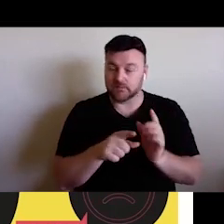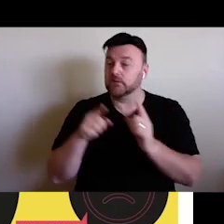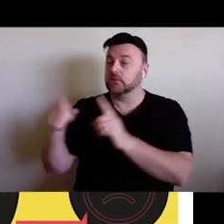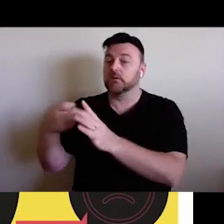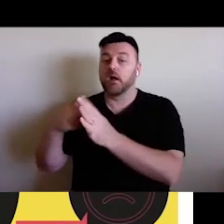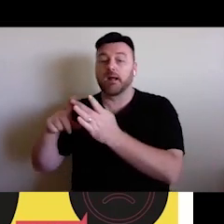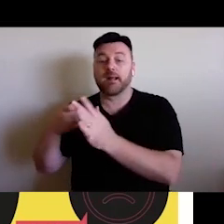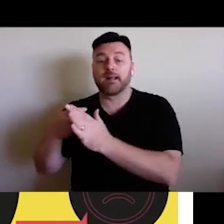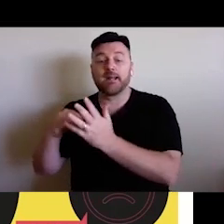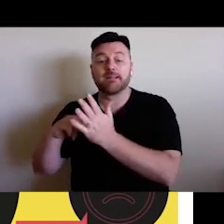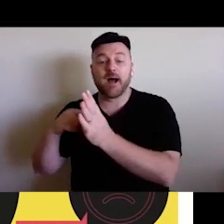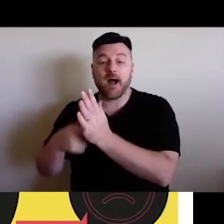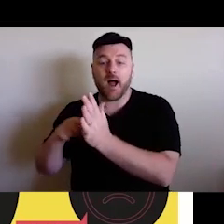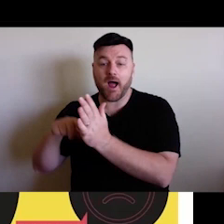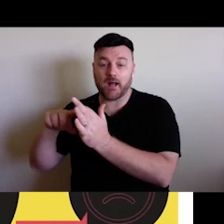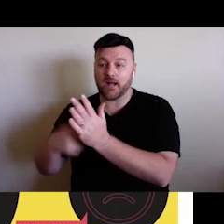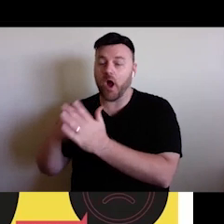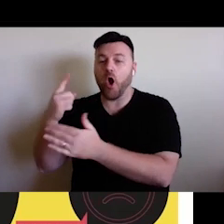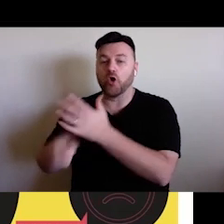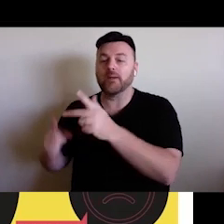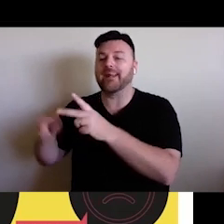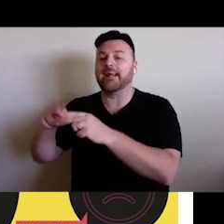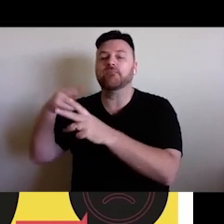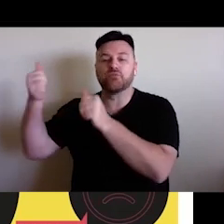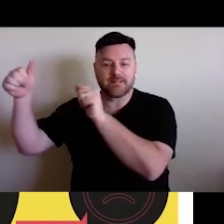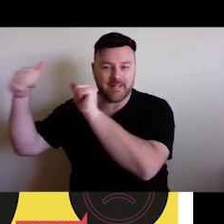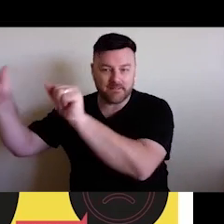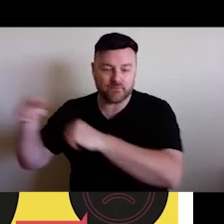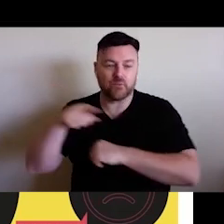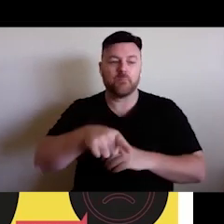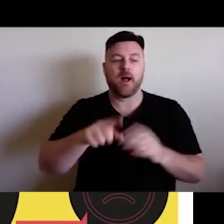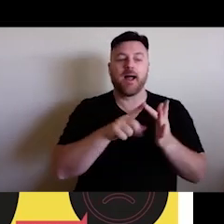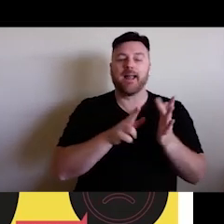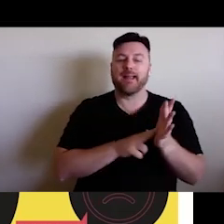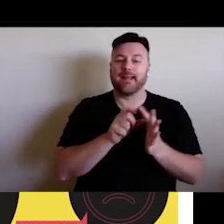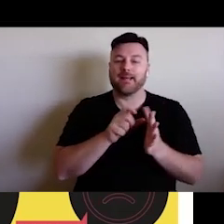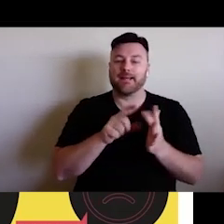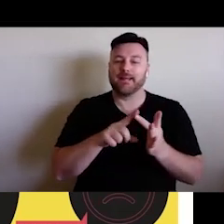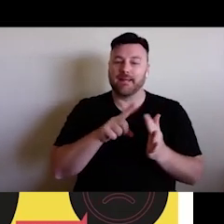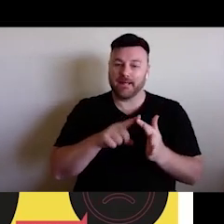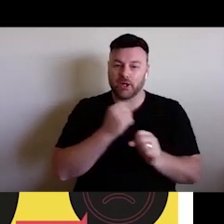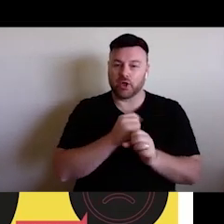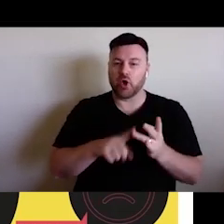which means you can keep what you get and you may have to modify, obviously, the product or what you do if you don't get all of the money